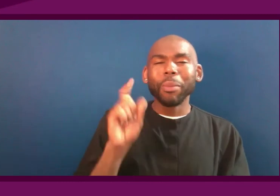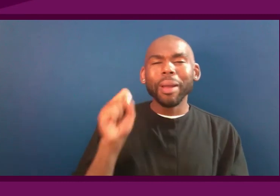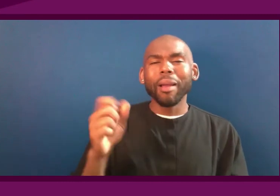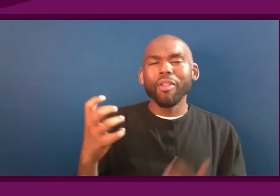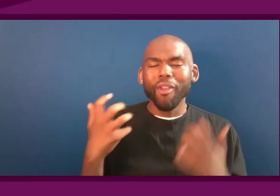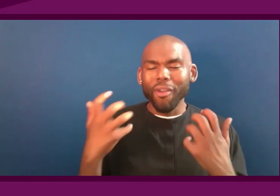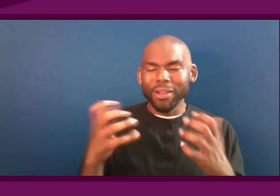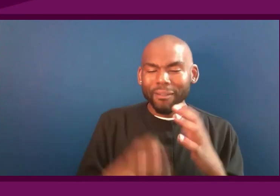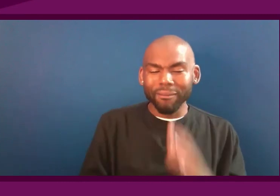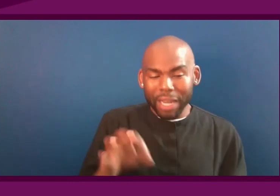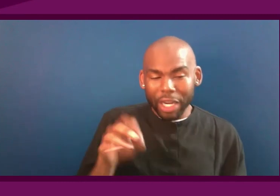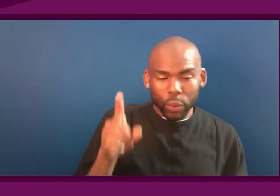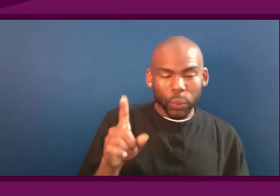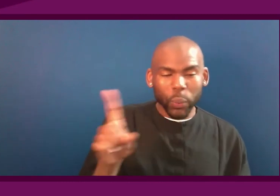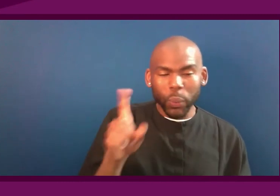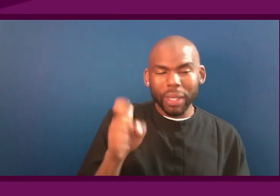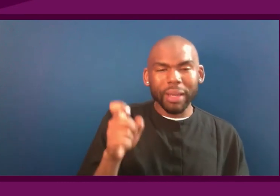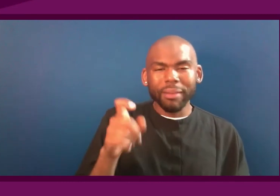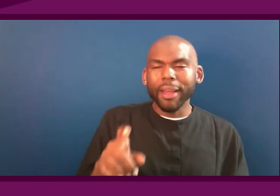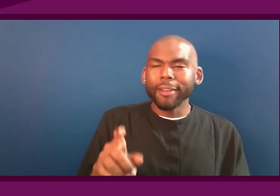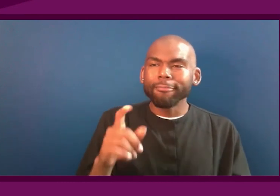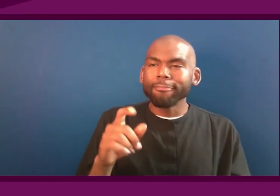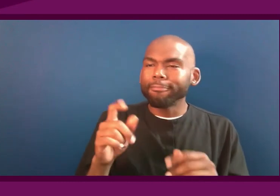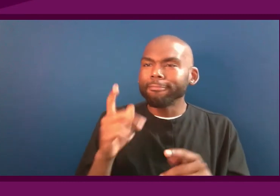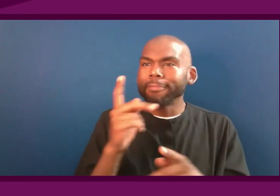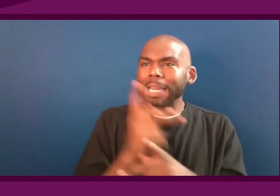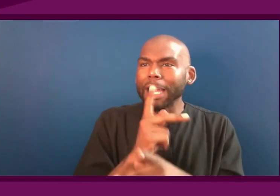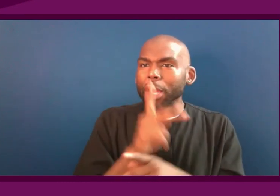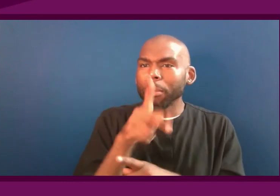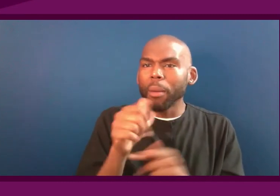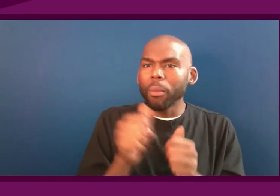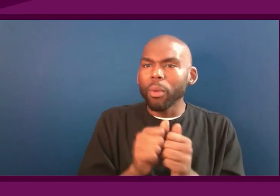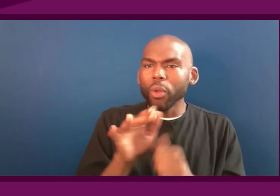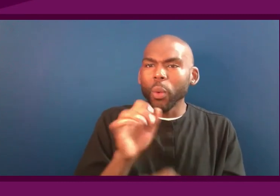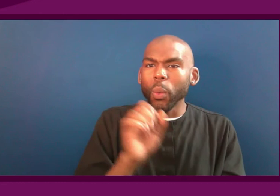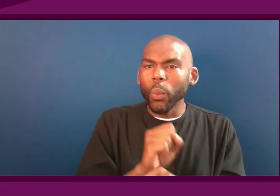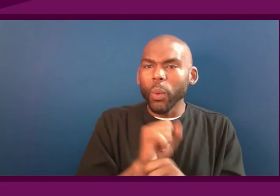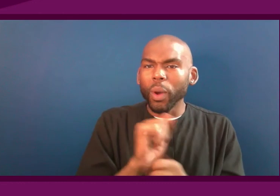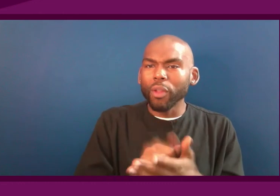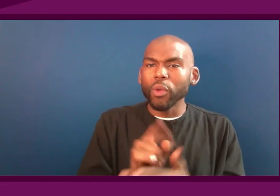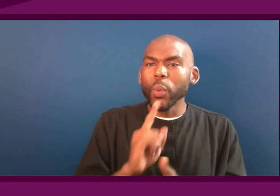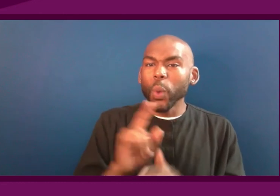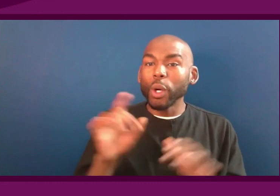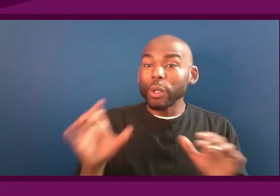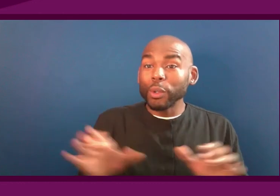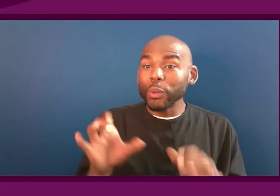Debra Ruh, D-E-B-R-A R-U-H. I'm on Twitter and Instagram and Twitch and LinkedIn